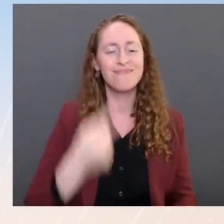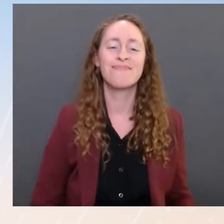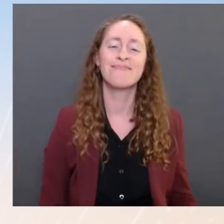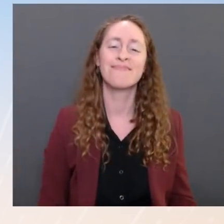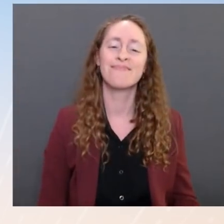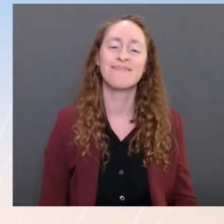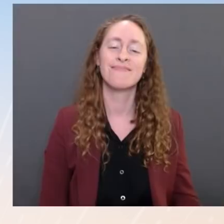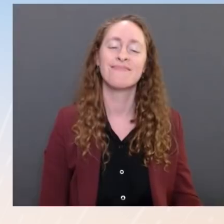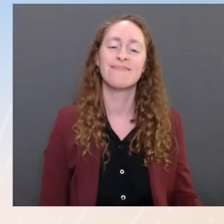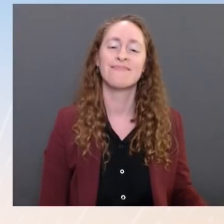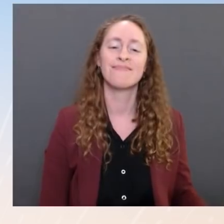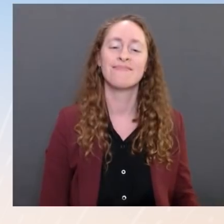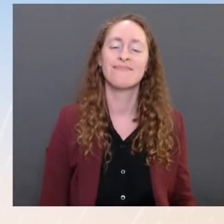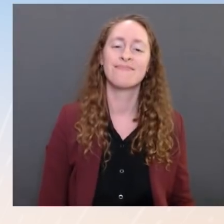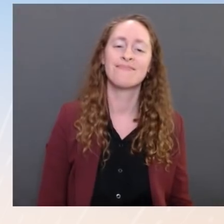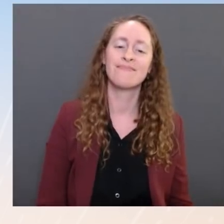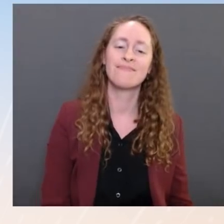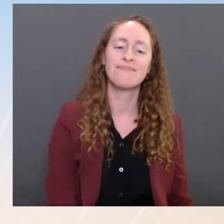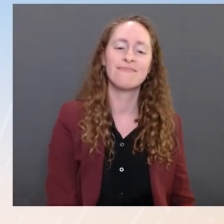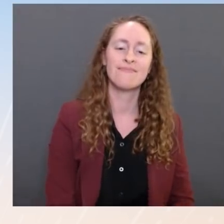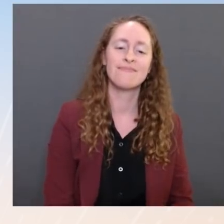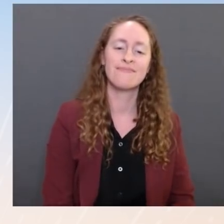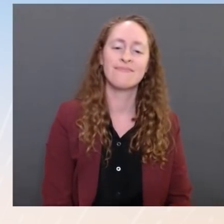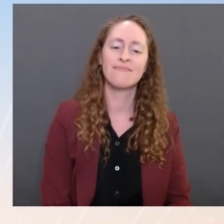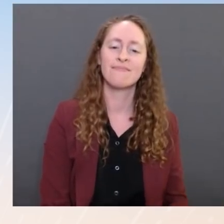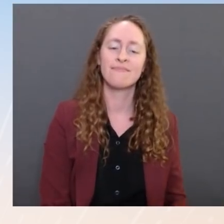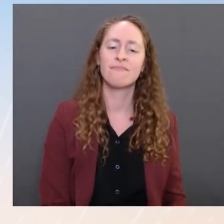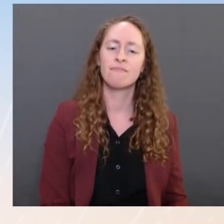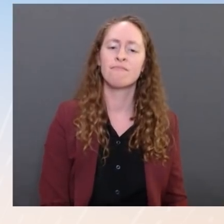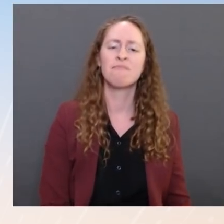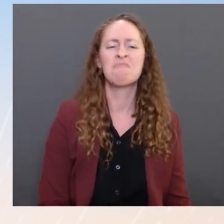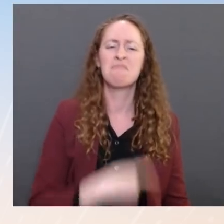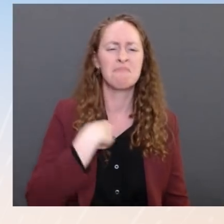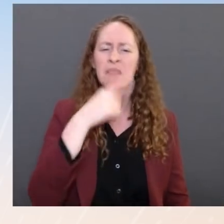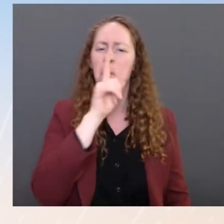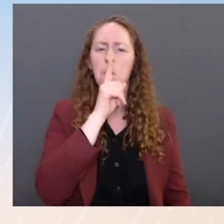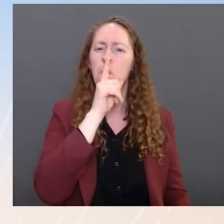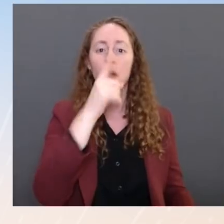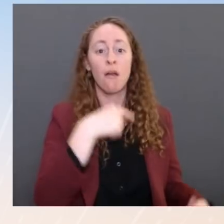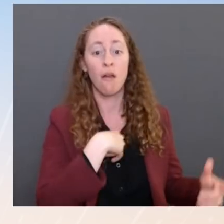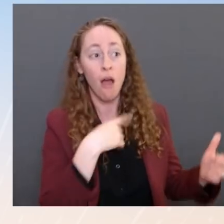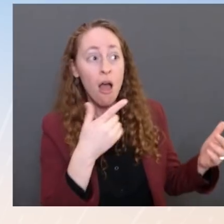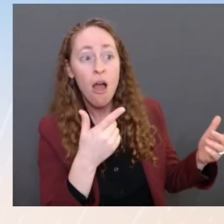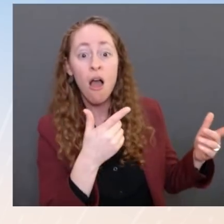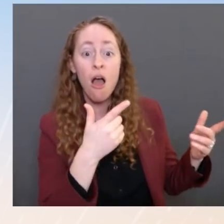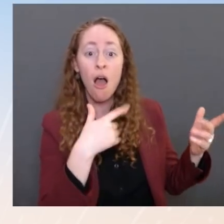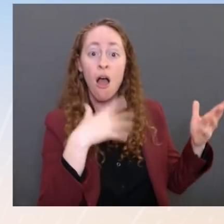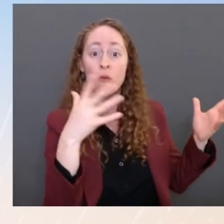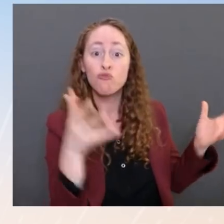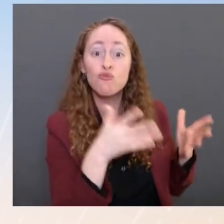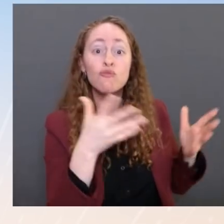of multiple intercontinental ballistic missiles. But this is information, again, we've shared with our partners